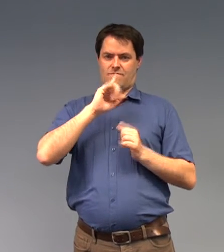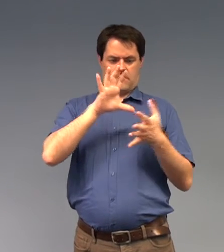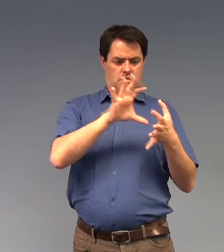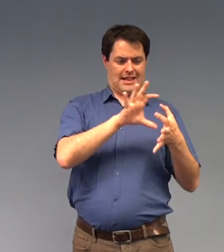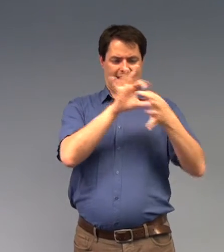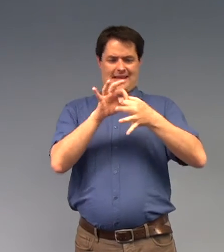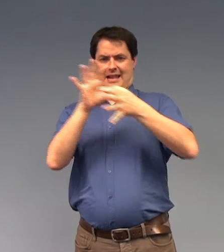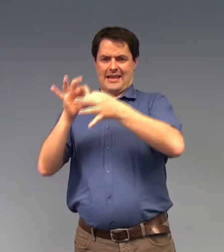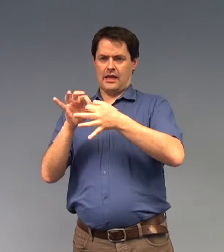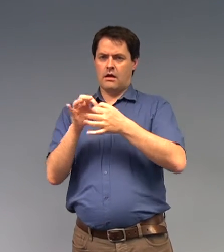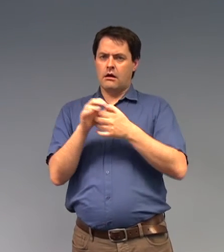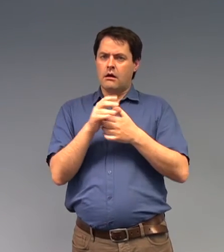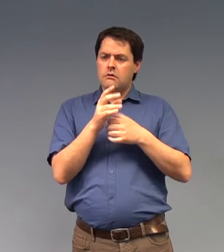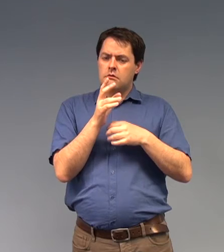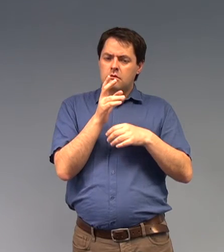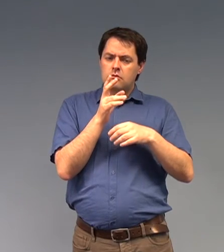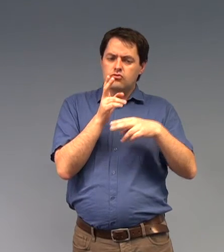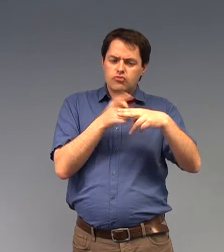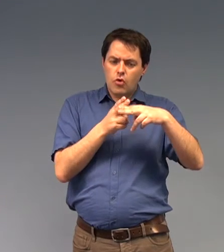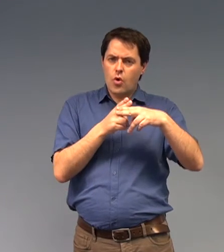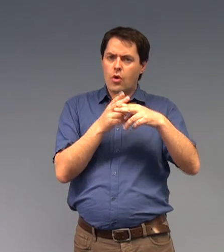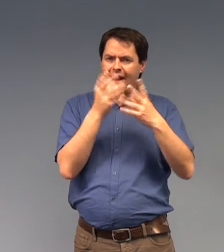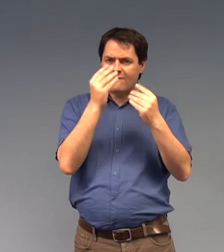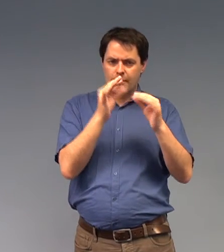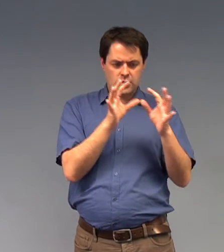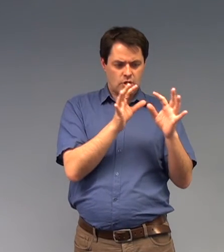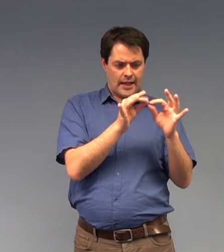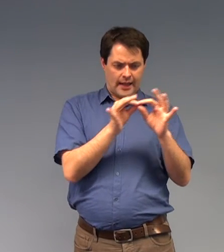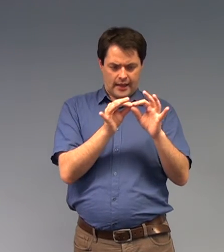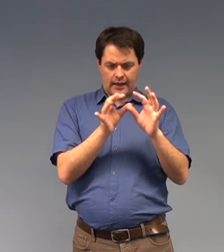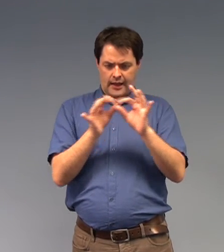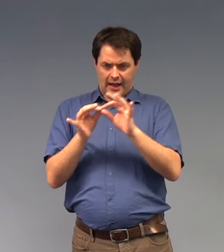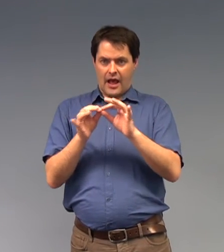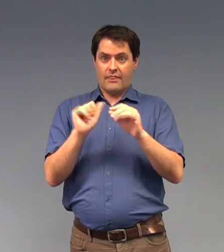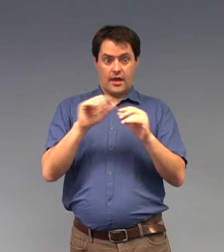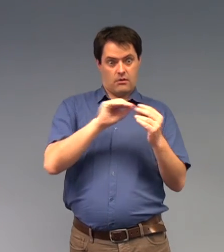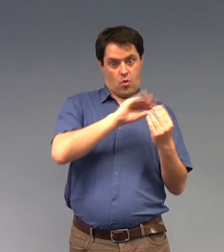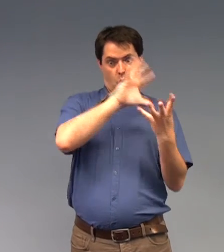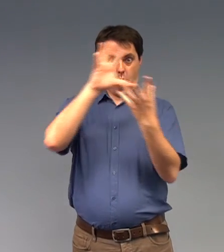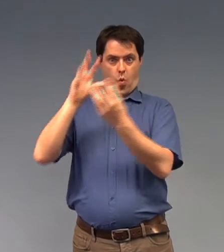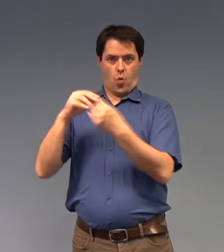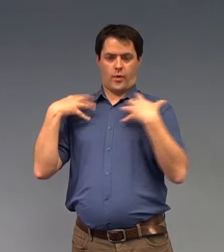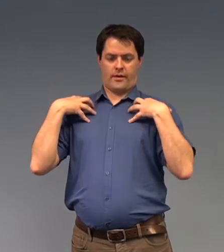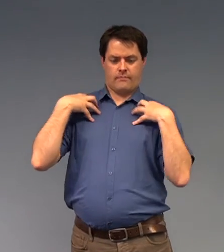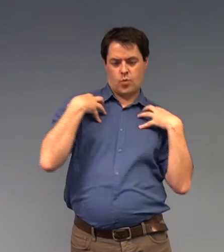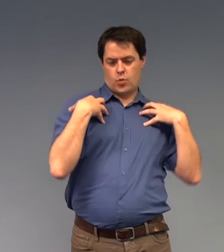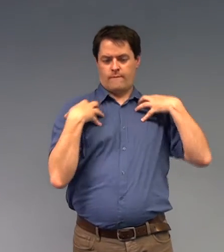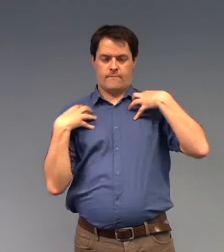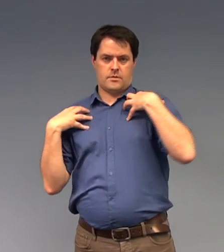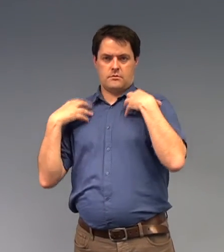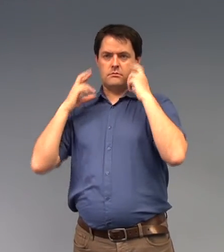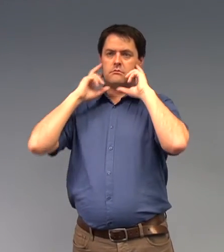body movement, head movement, torso movement - to see how information was interrelated.